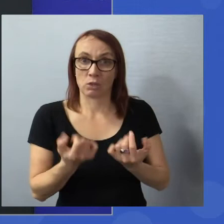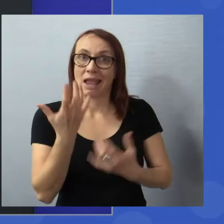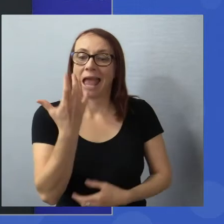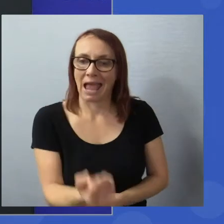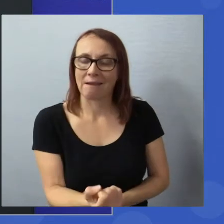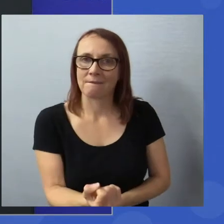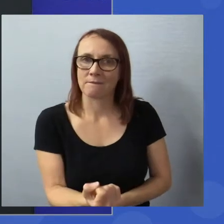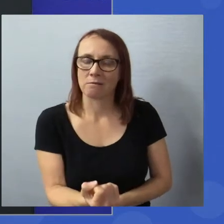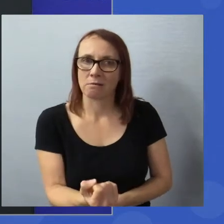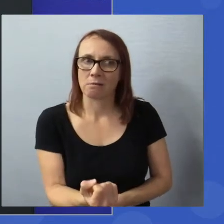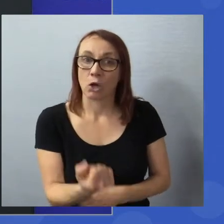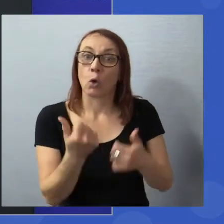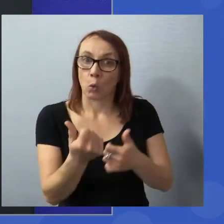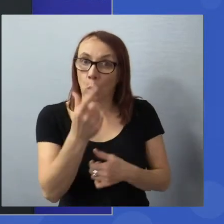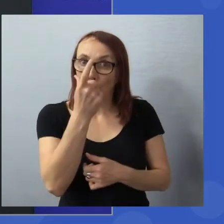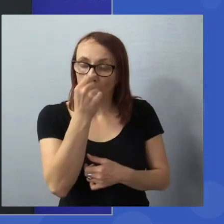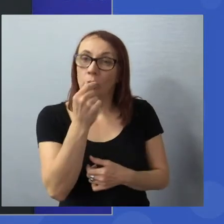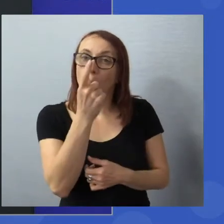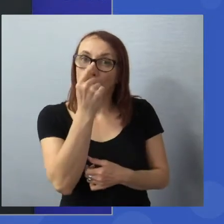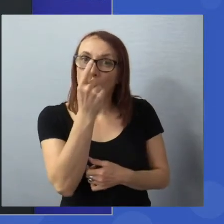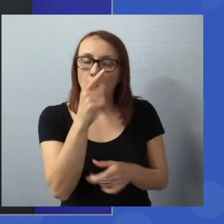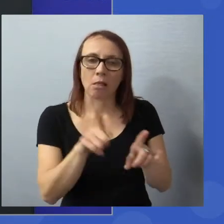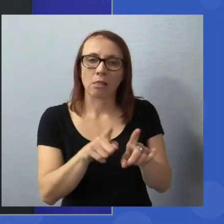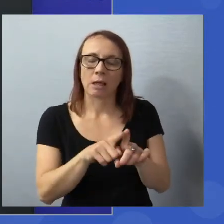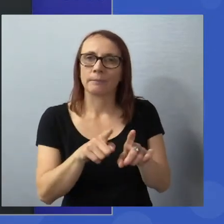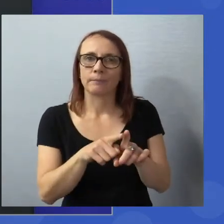I'll give you an example in terms of air passenger duty that was something that